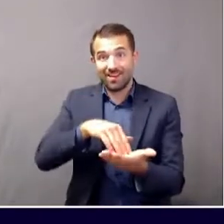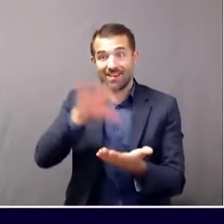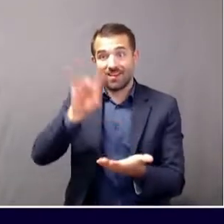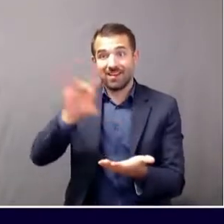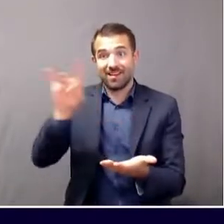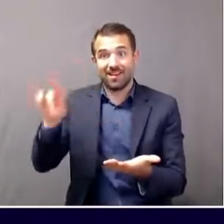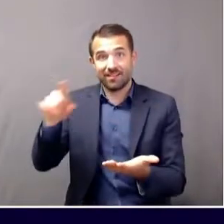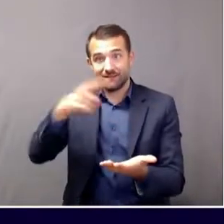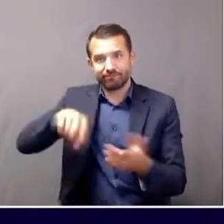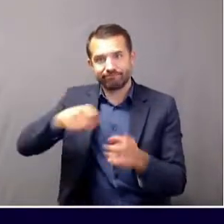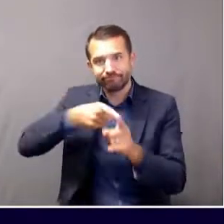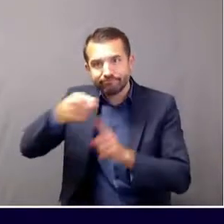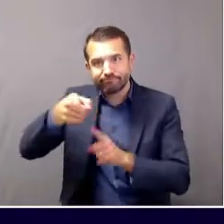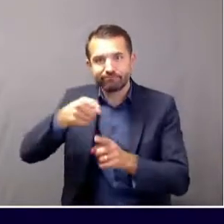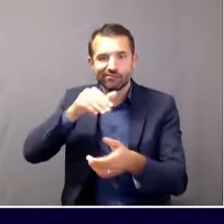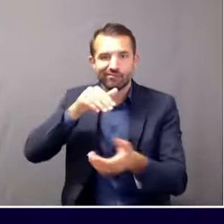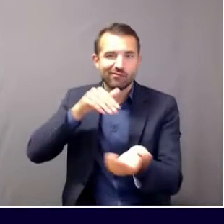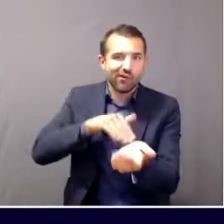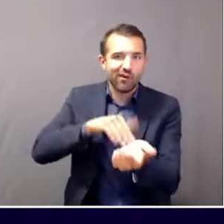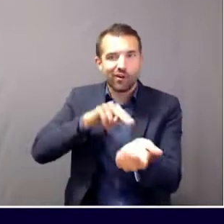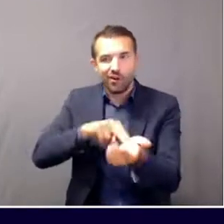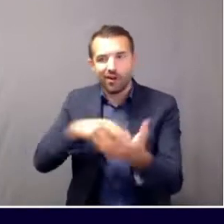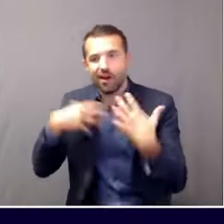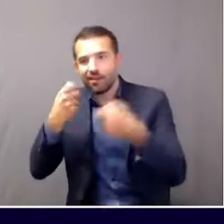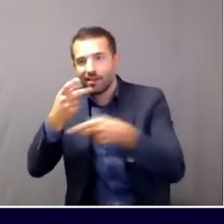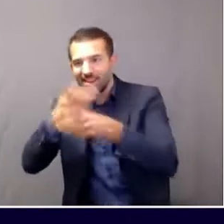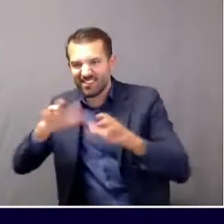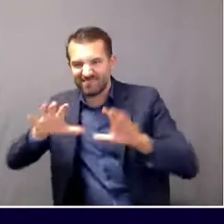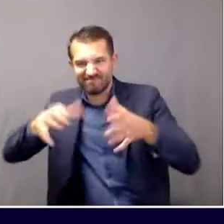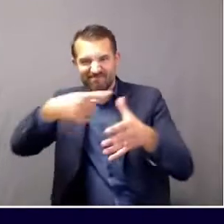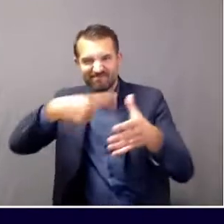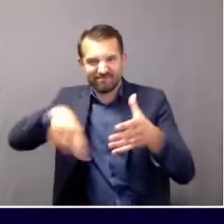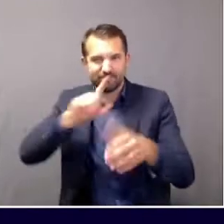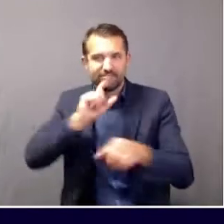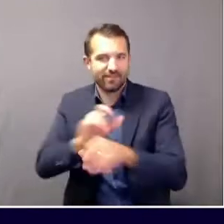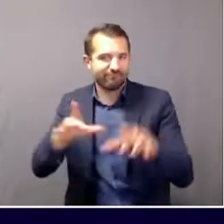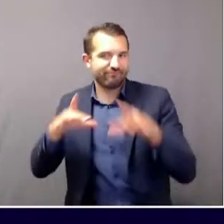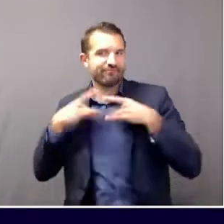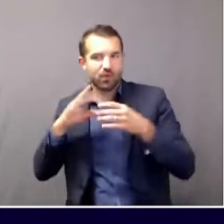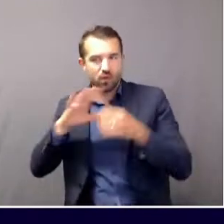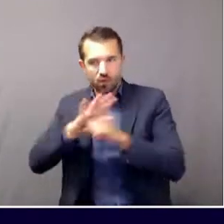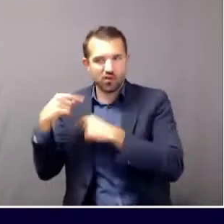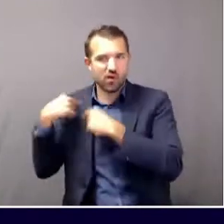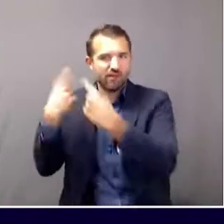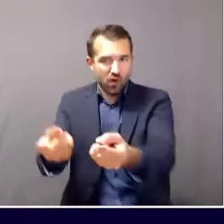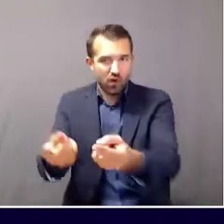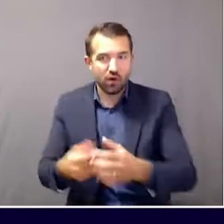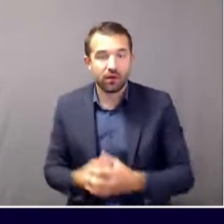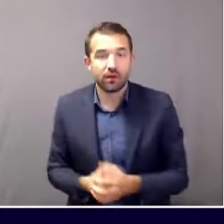care workers